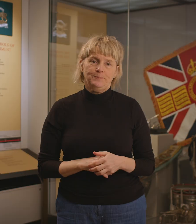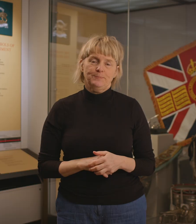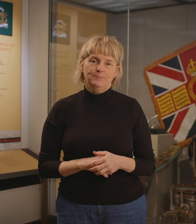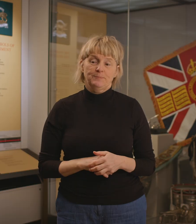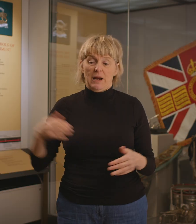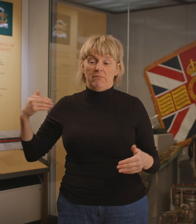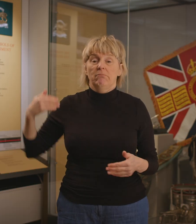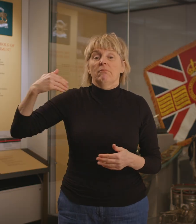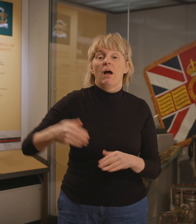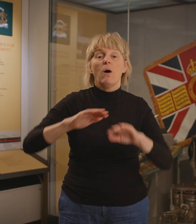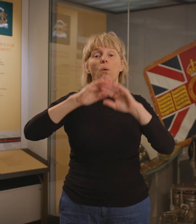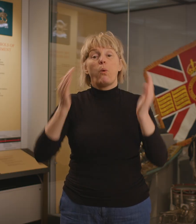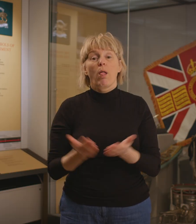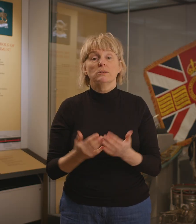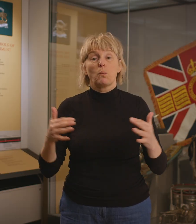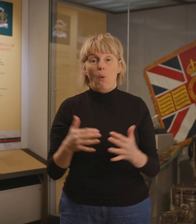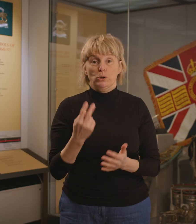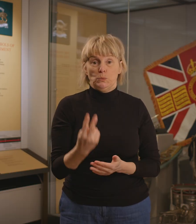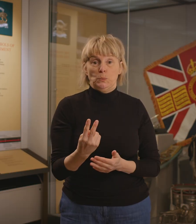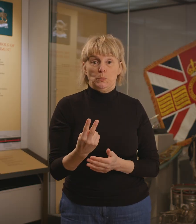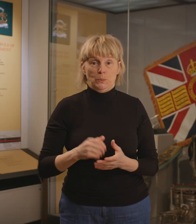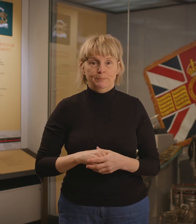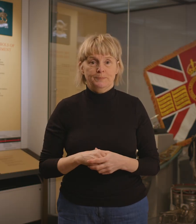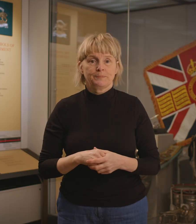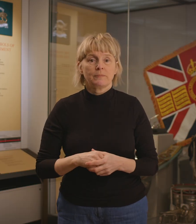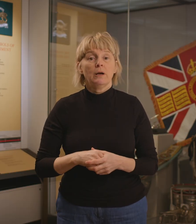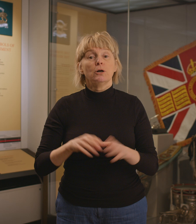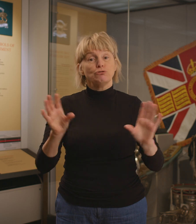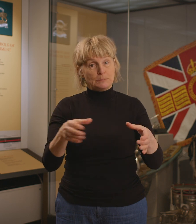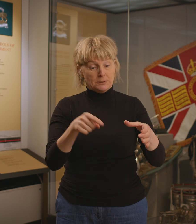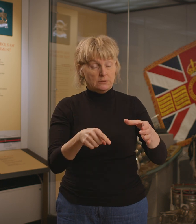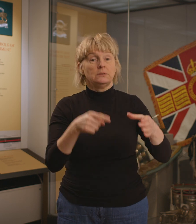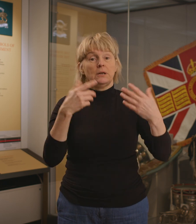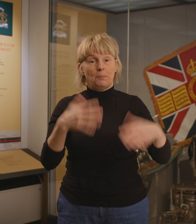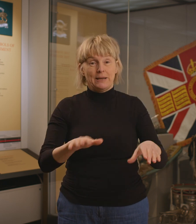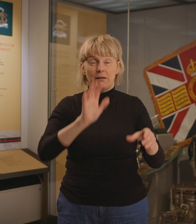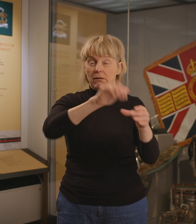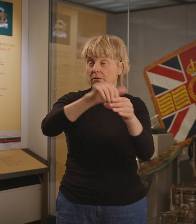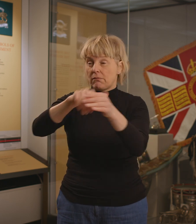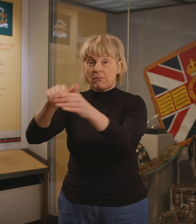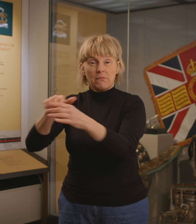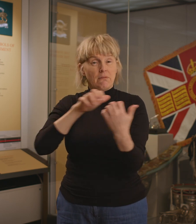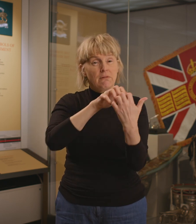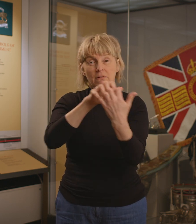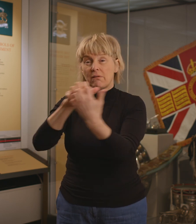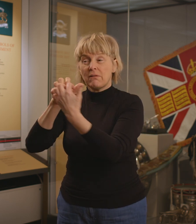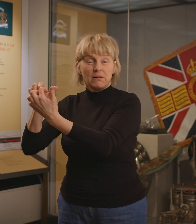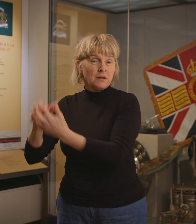During the Second World War, The Regiment fought across every major theatre of war